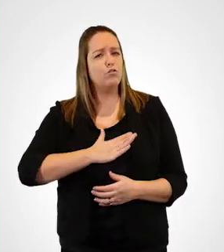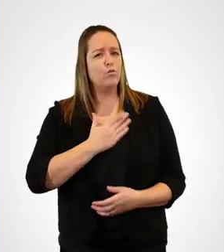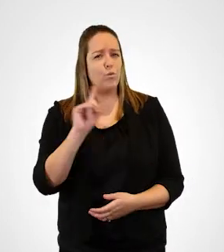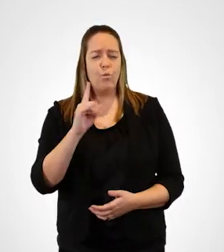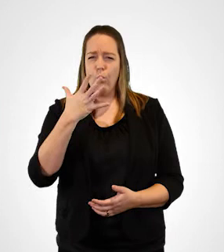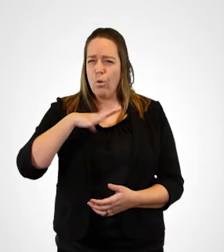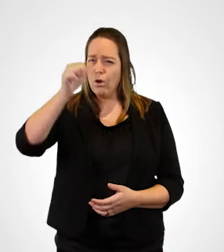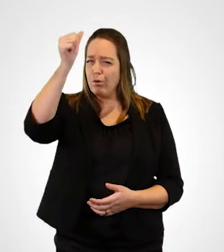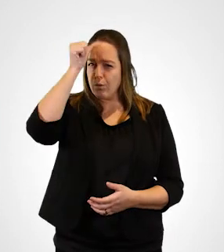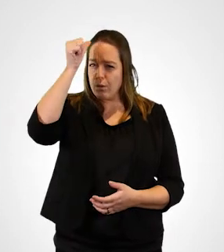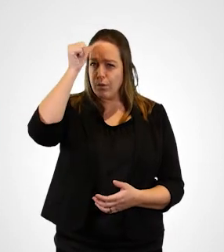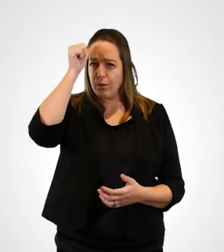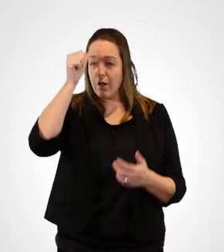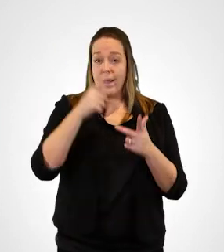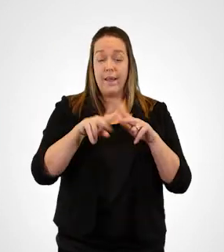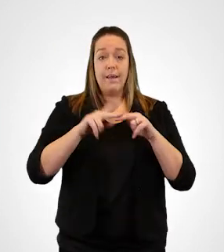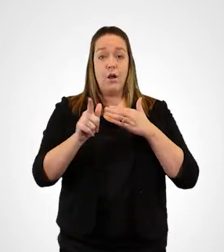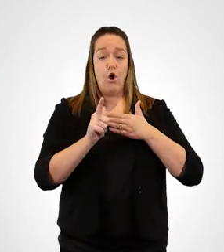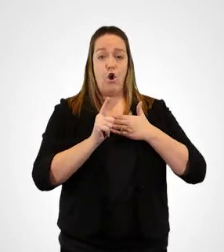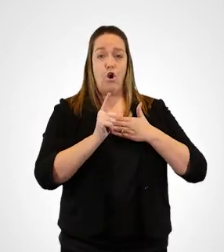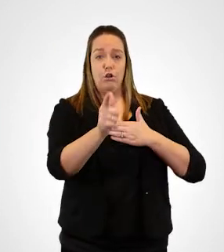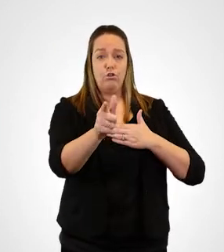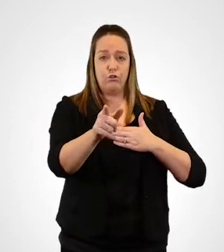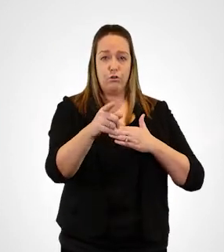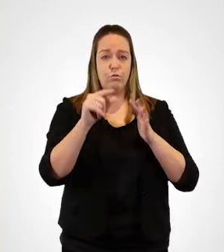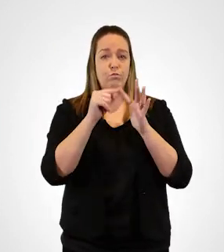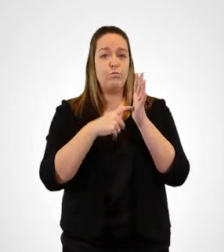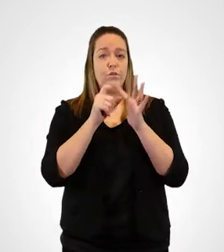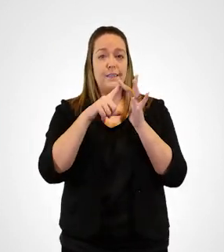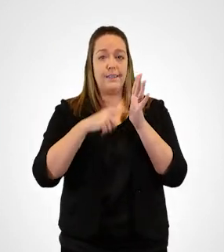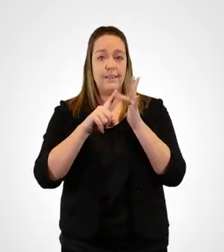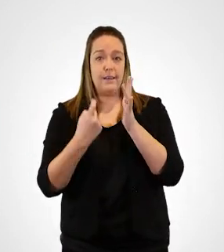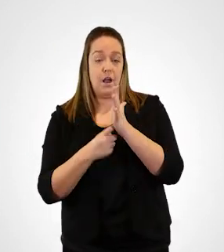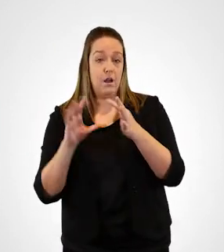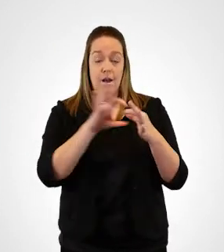in was trying to find out whether the longitudinal predictors of reading